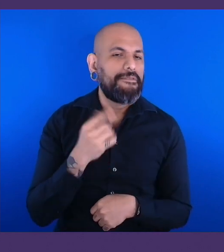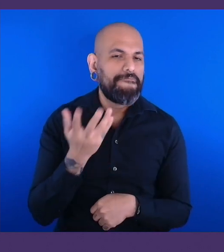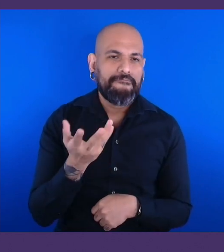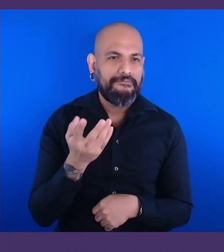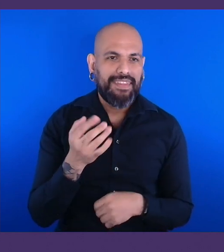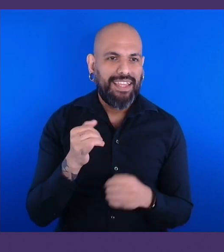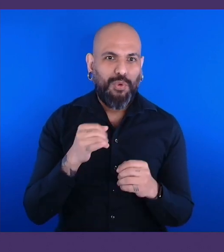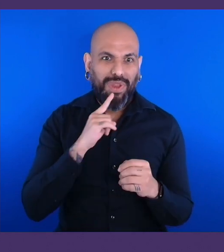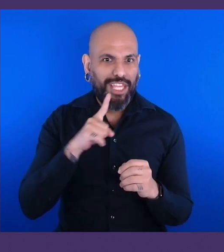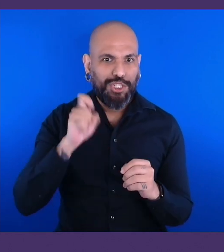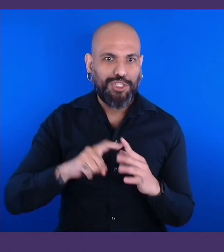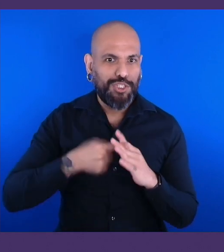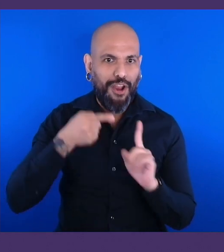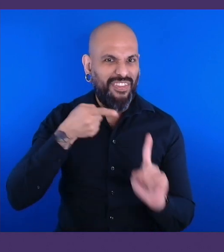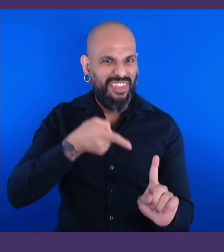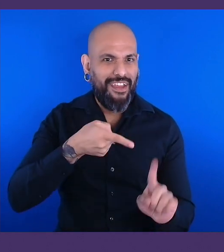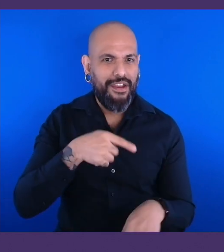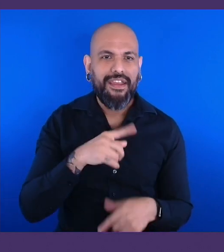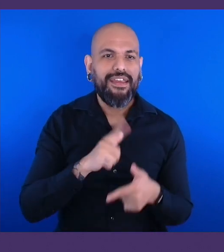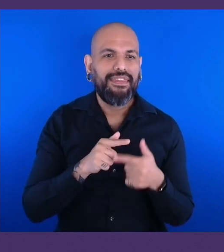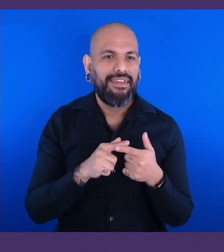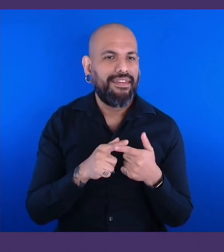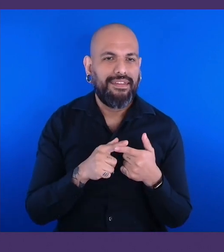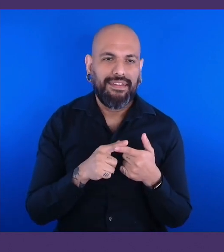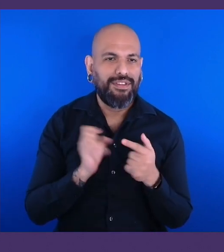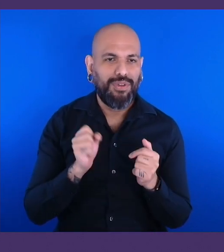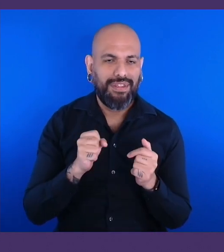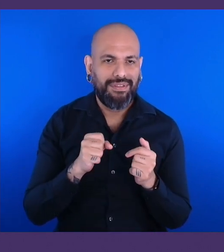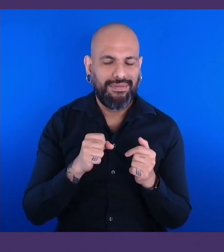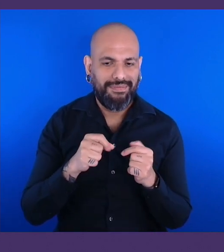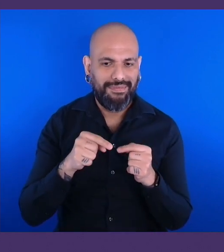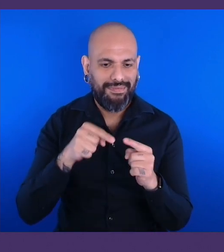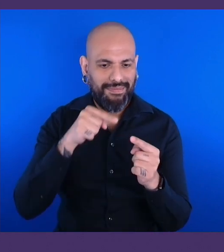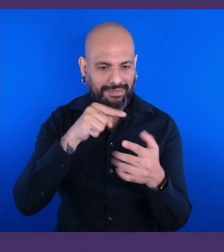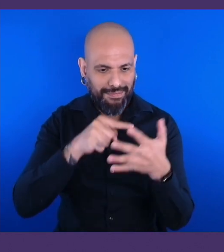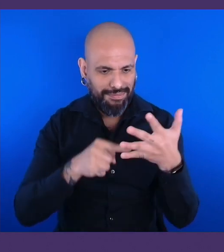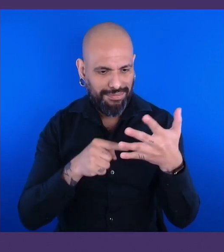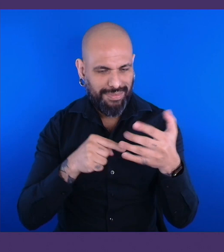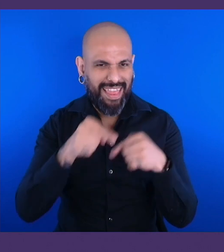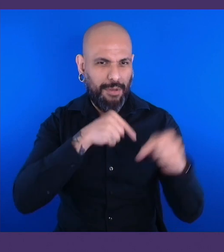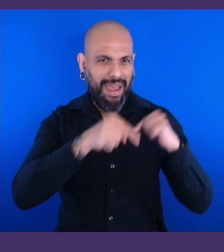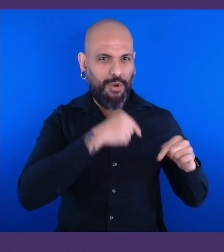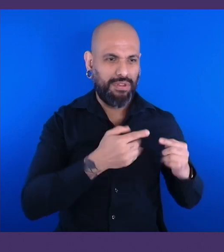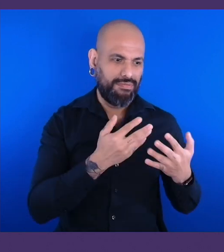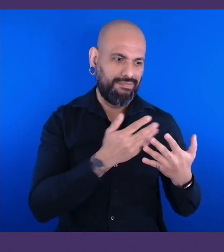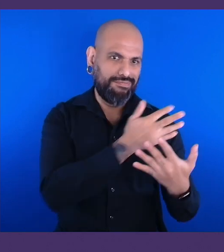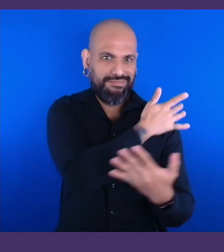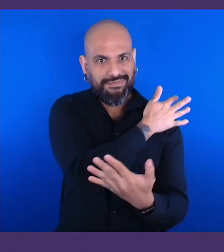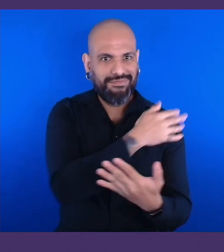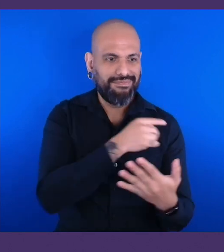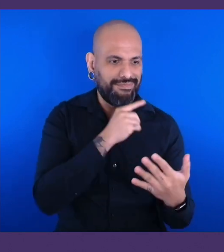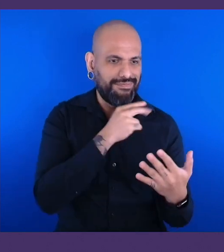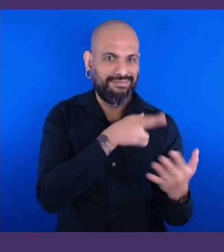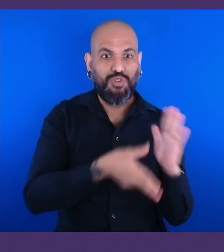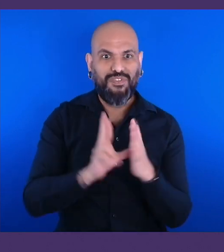and then you can dig backwards from there. And I don't think anyone -- I mean, there are small nitty-gritty details